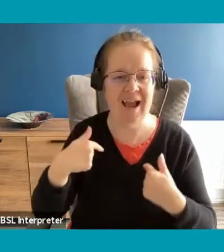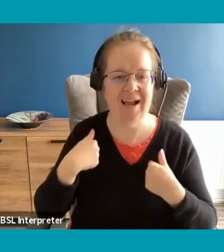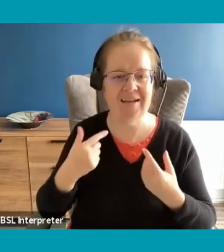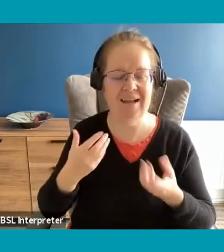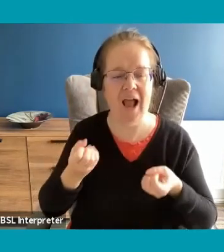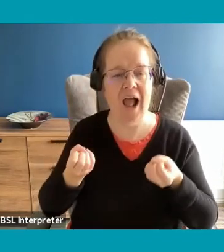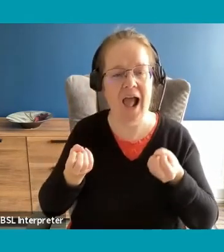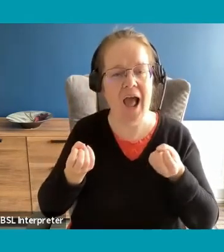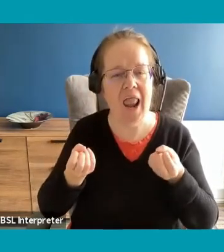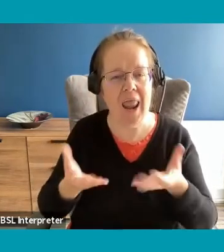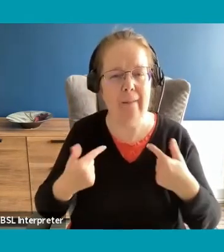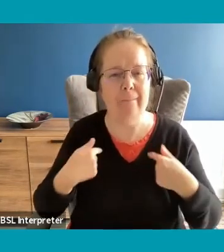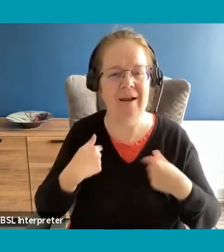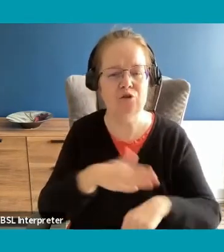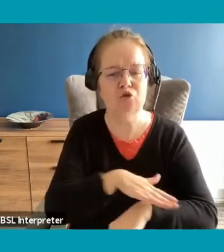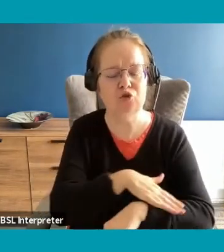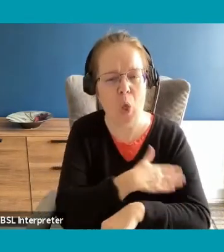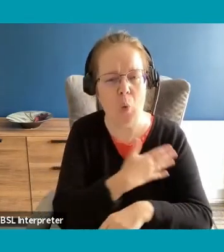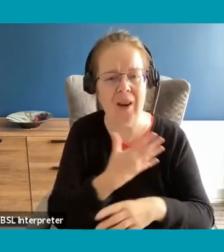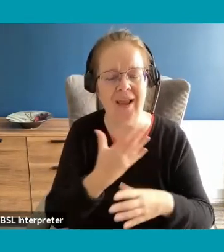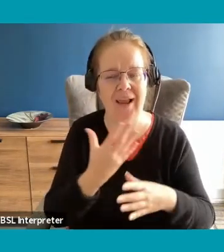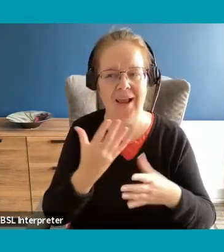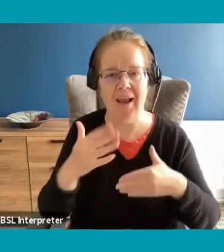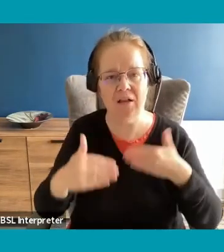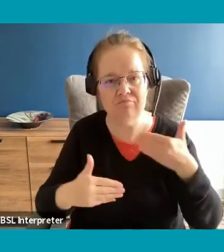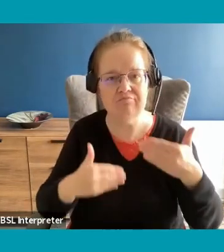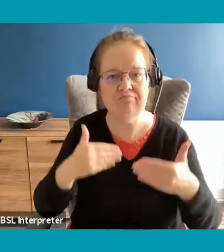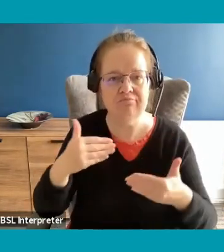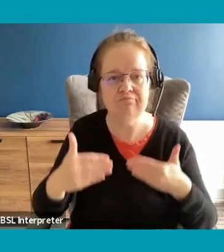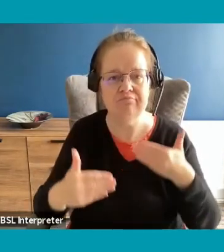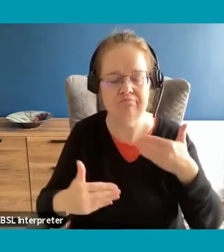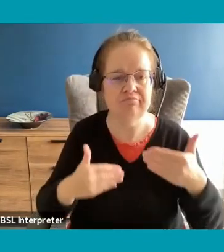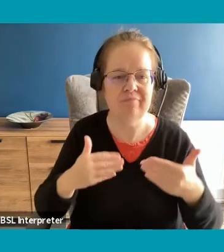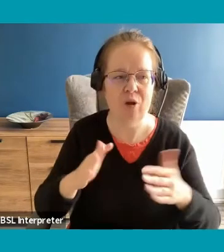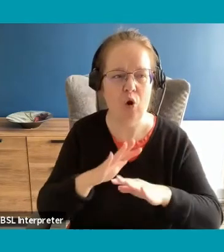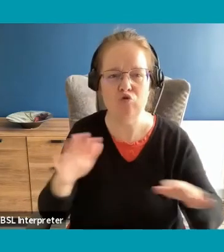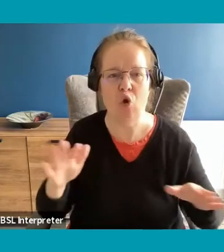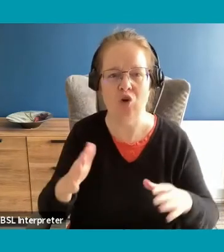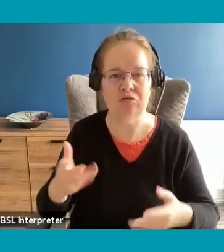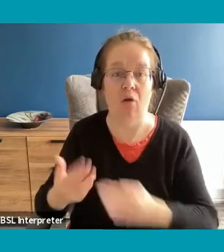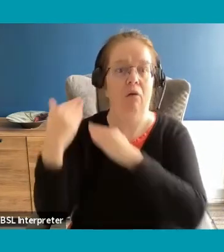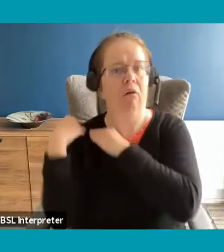sink in and let me get the hang...the grip of the role before I started